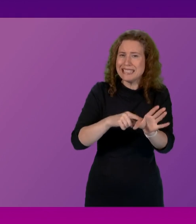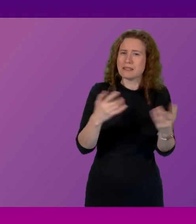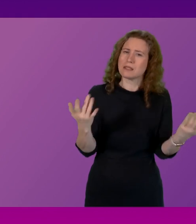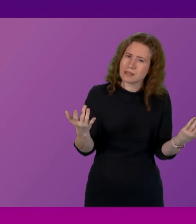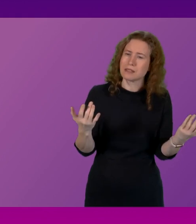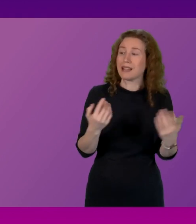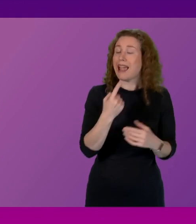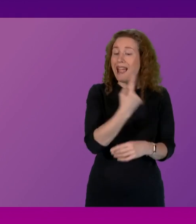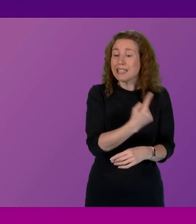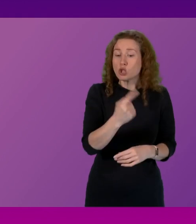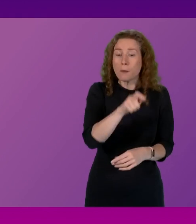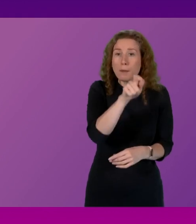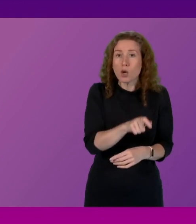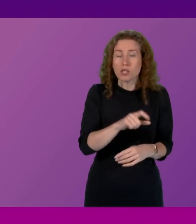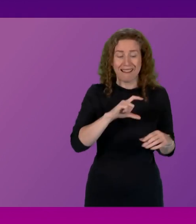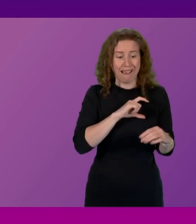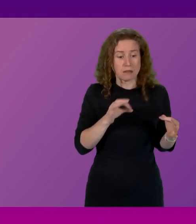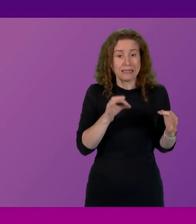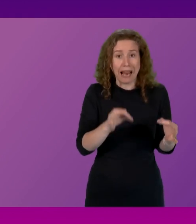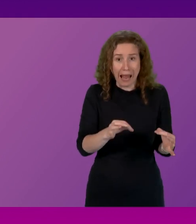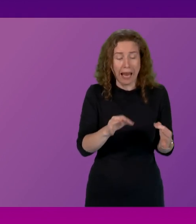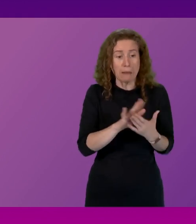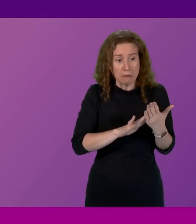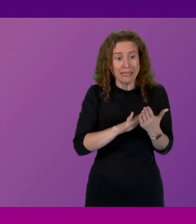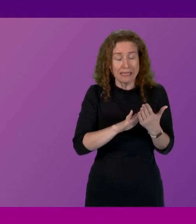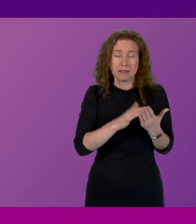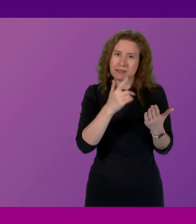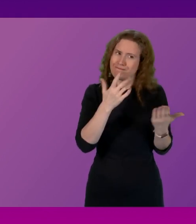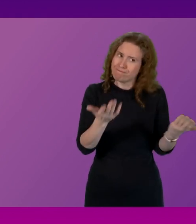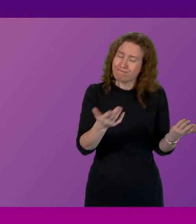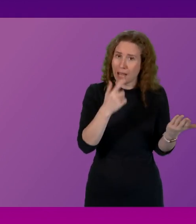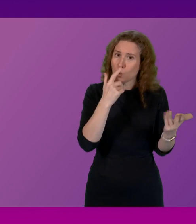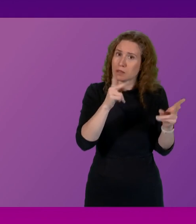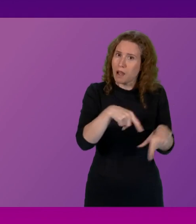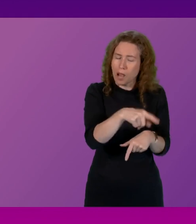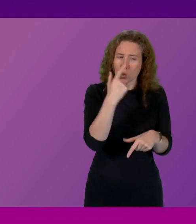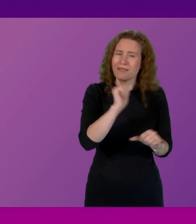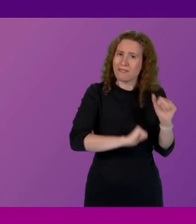Every cancer delay raises the chance of avoidable death, which is why patients should be diagnosed